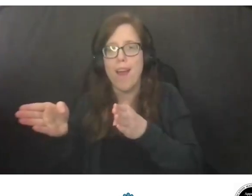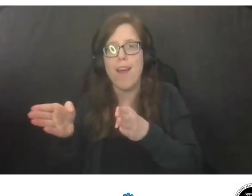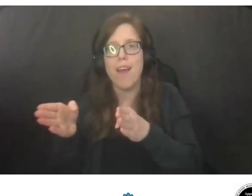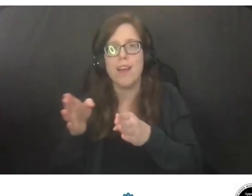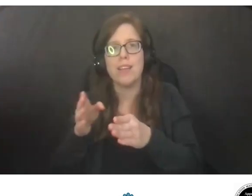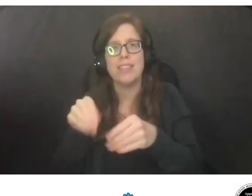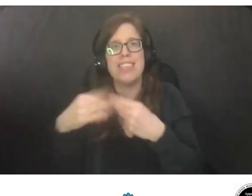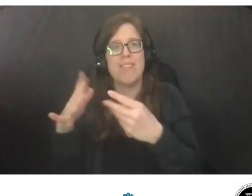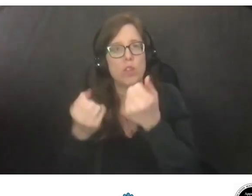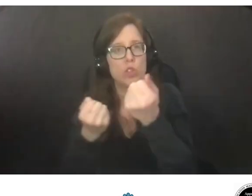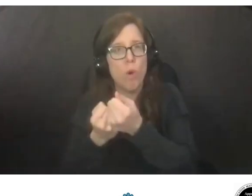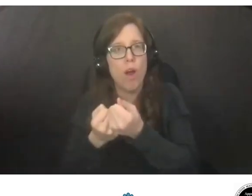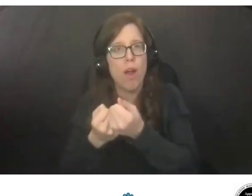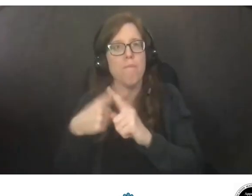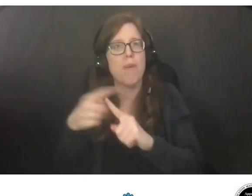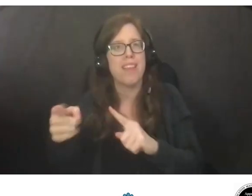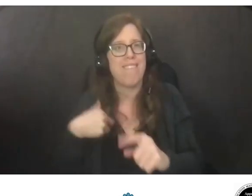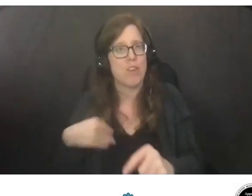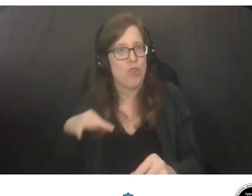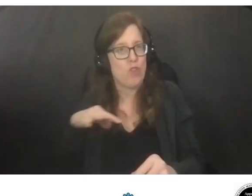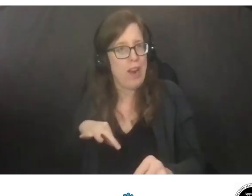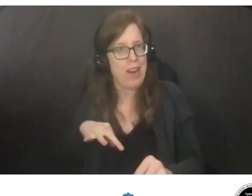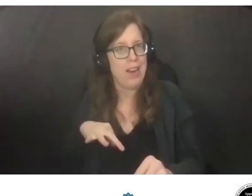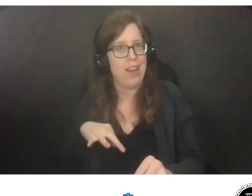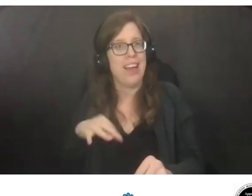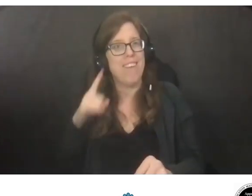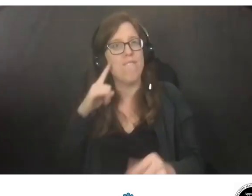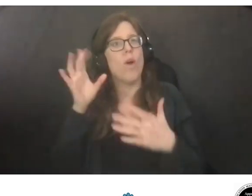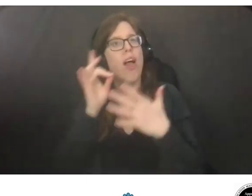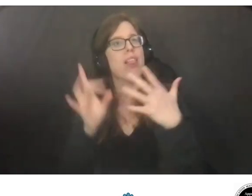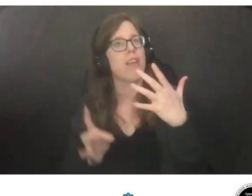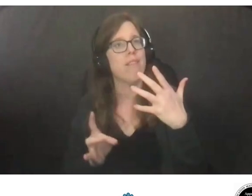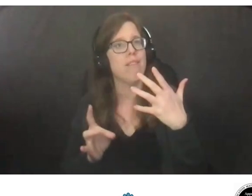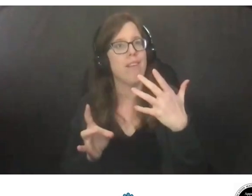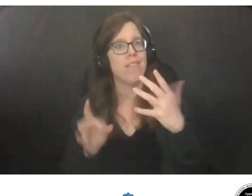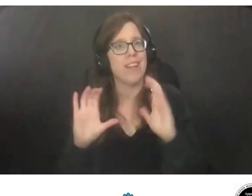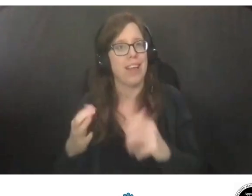get what they need and they still get credit. Credit like elective credit.